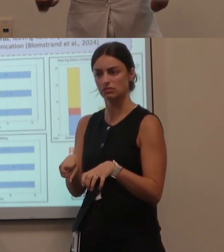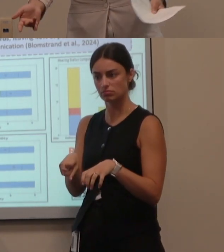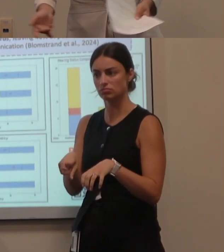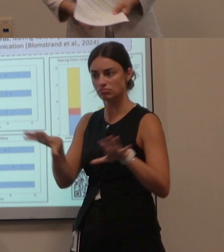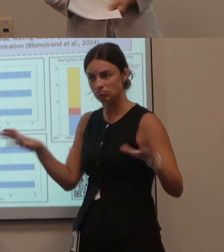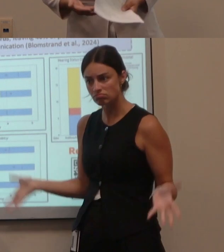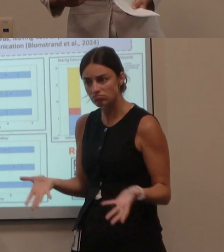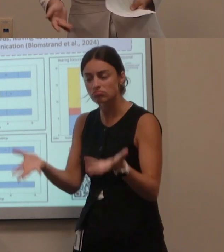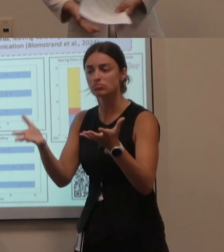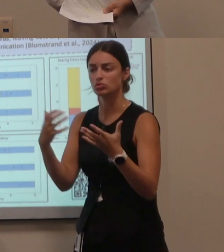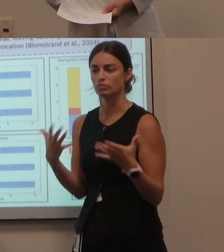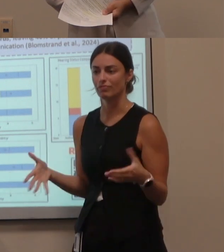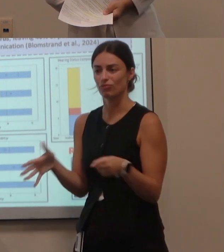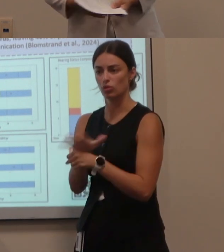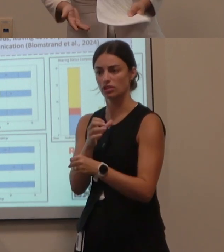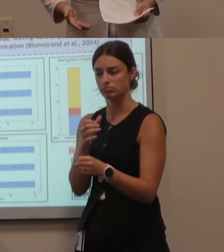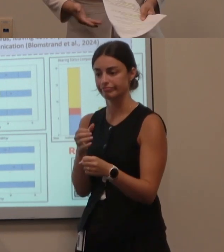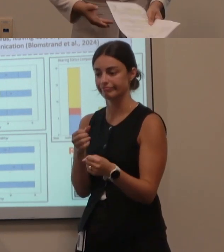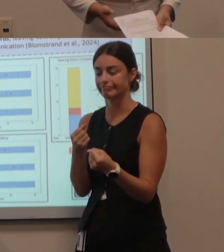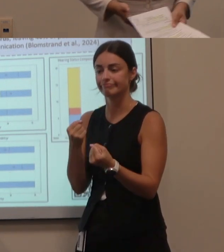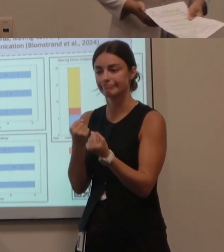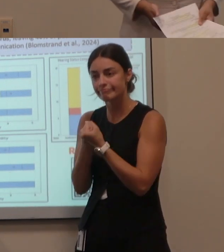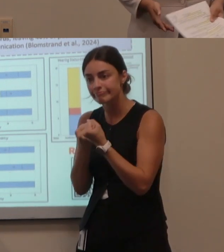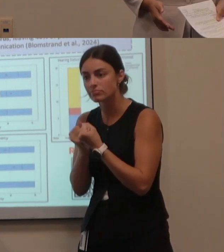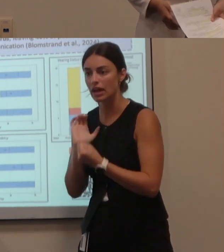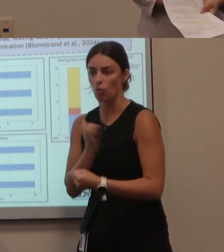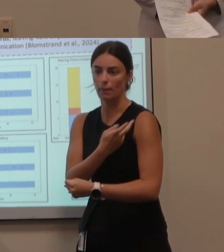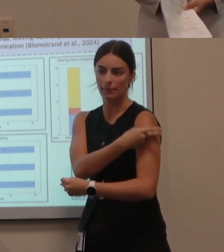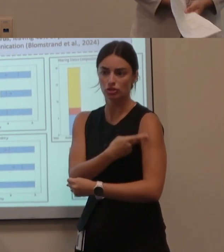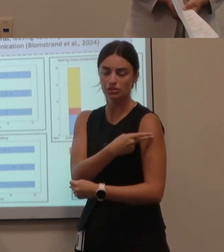but also make them feel better. And thank you.